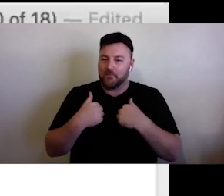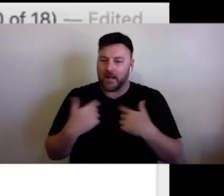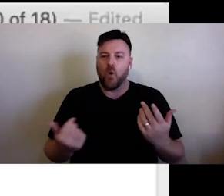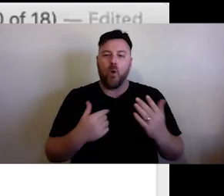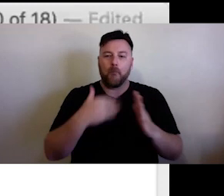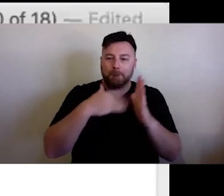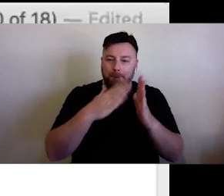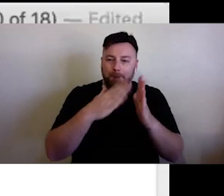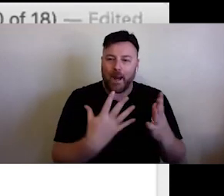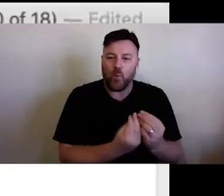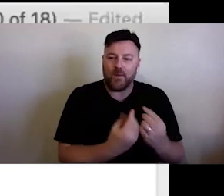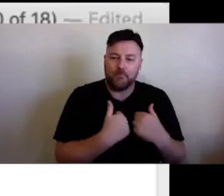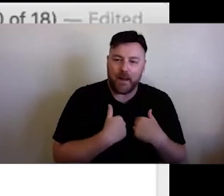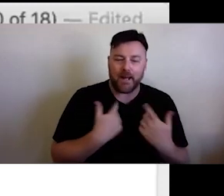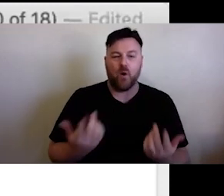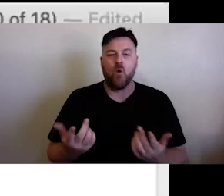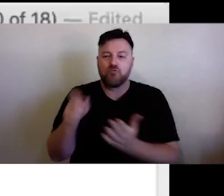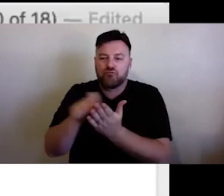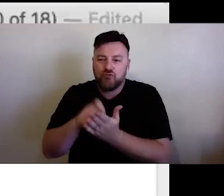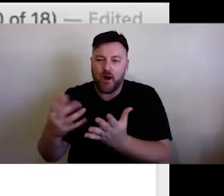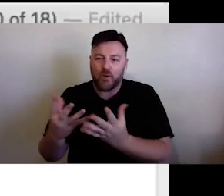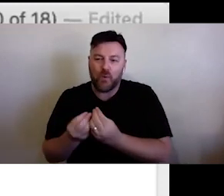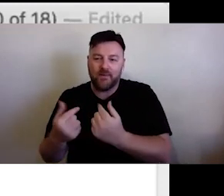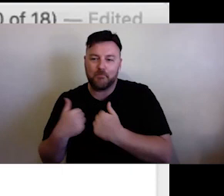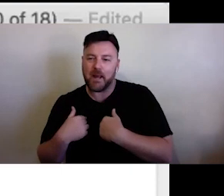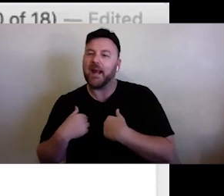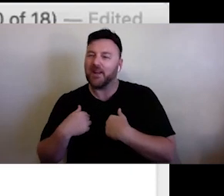really interesting in the pandemic I think we're seeing more of that